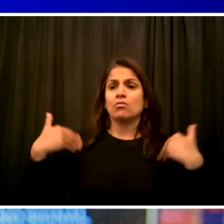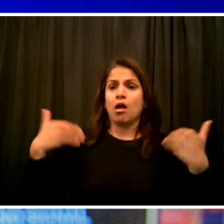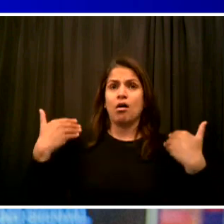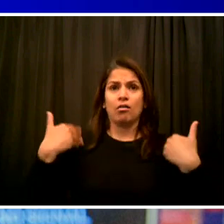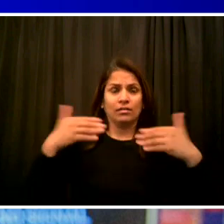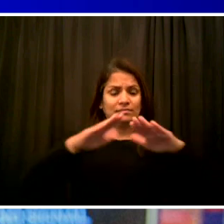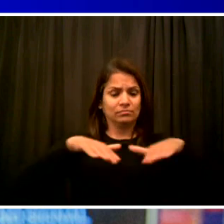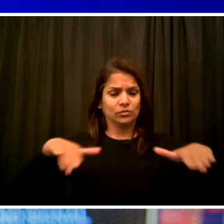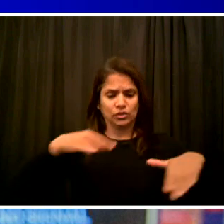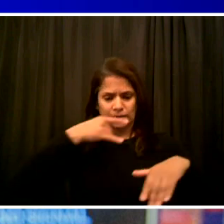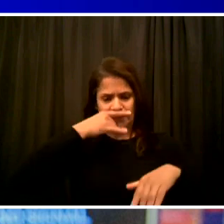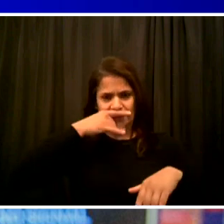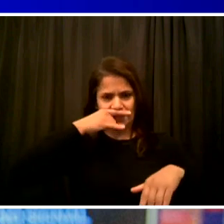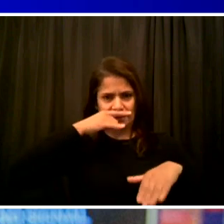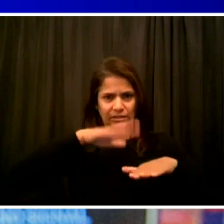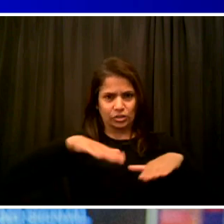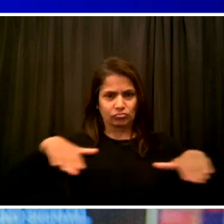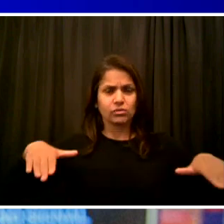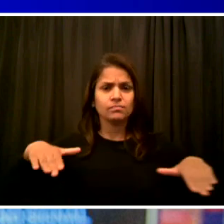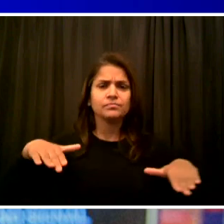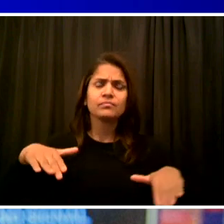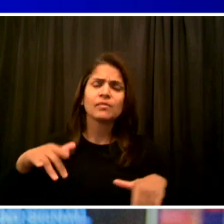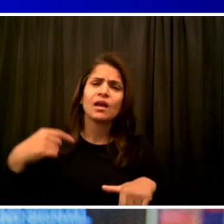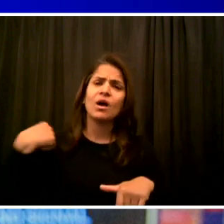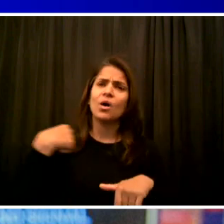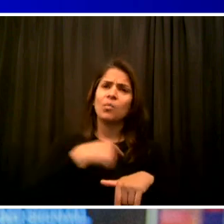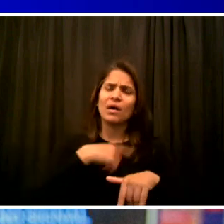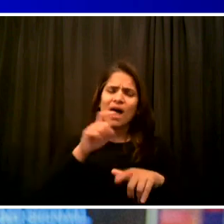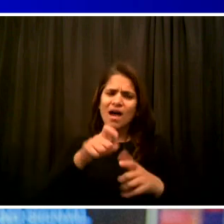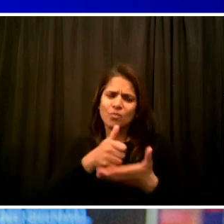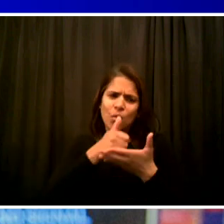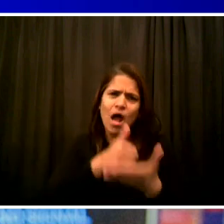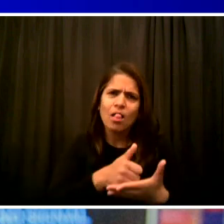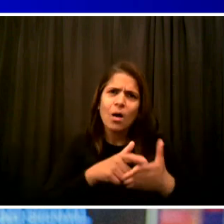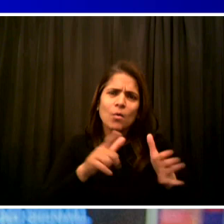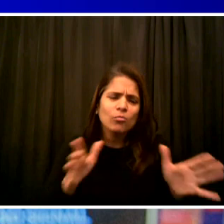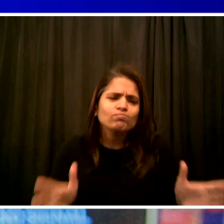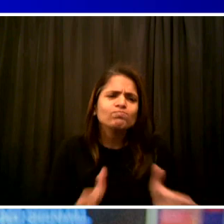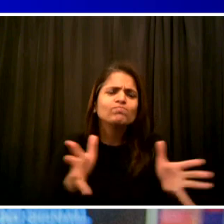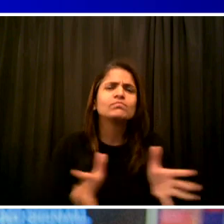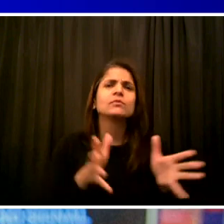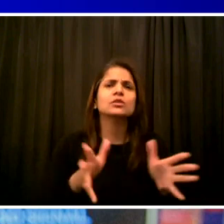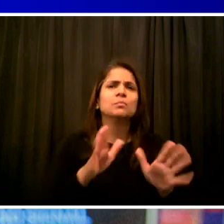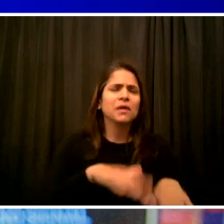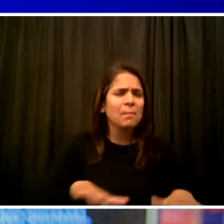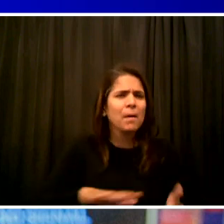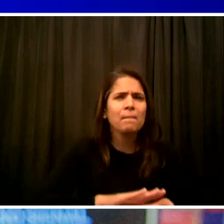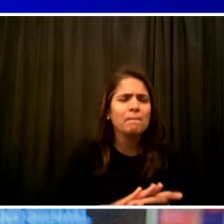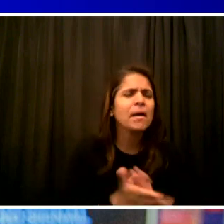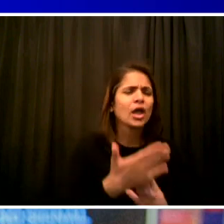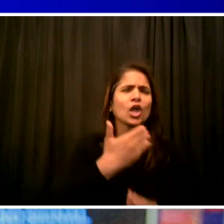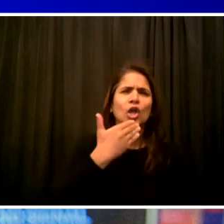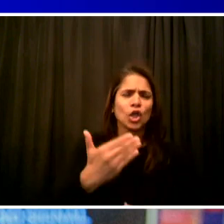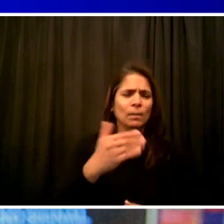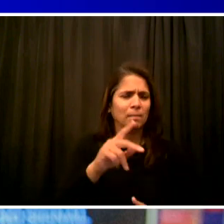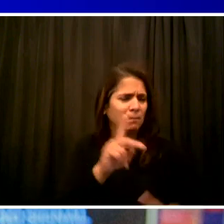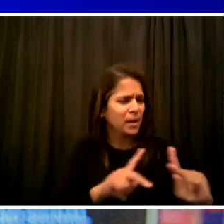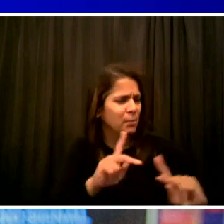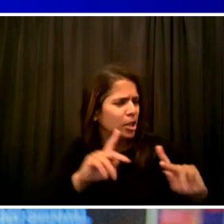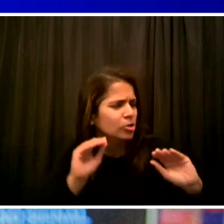ONE THAT IS A SPECIAL TOPIC. IT'S WHAT WE DO FOR OUR YOUNGEST CHIRELDN TO HELP THEM ON THEIR WAY, TO HELP